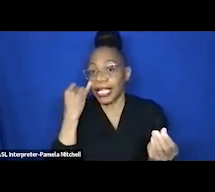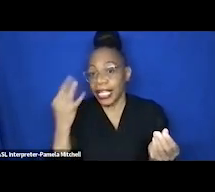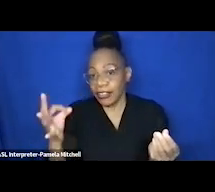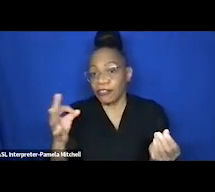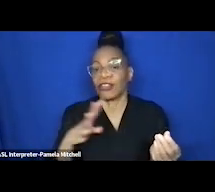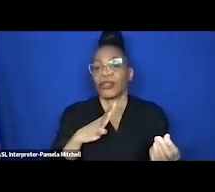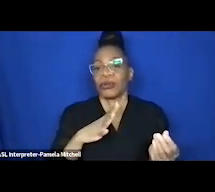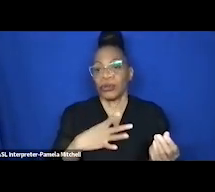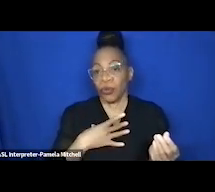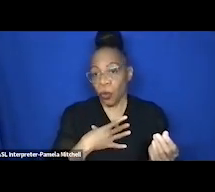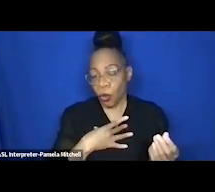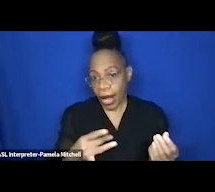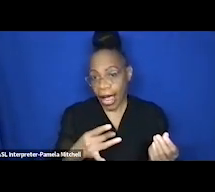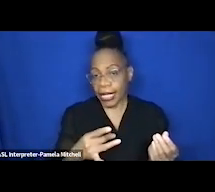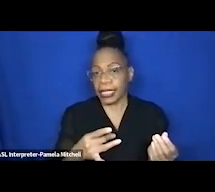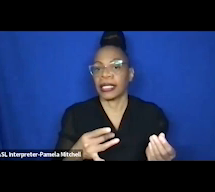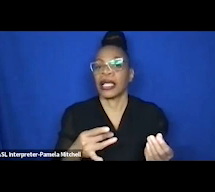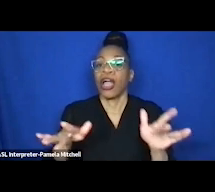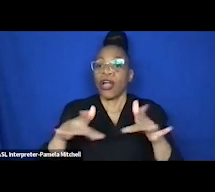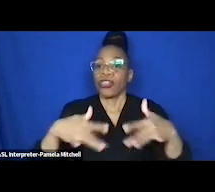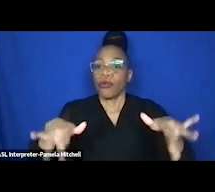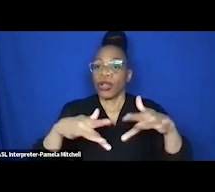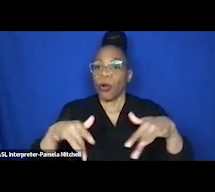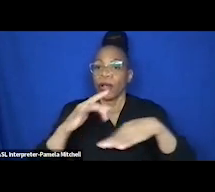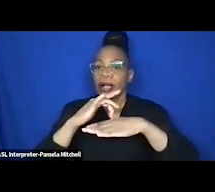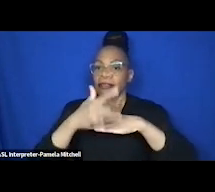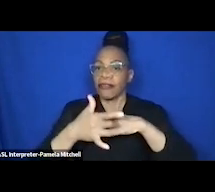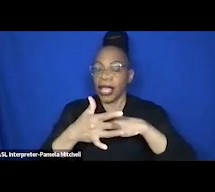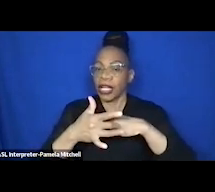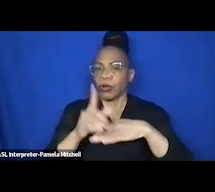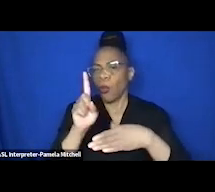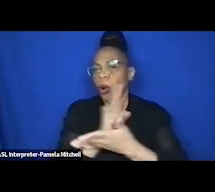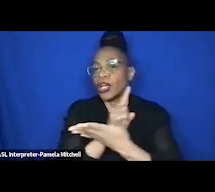within about a week on the SOAR website and then later on YouTube on the SAMHSA page.